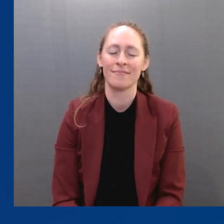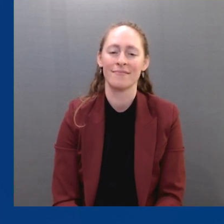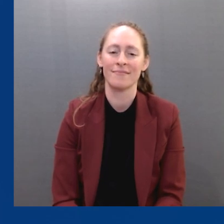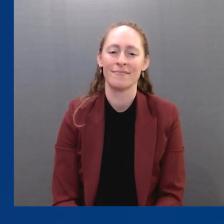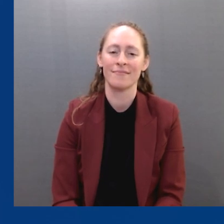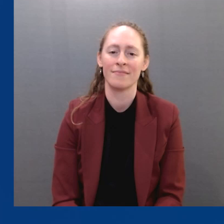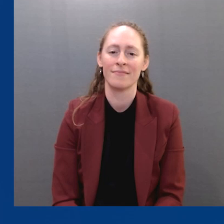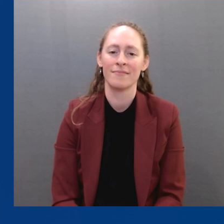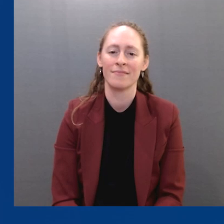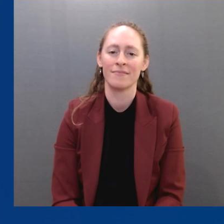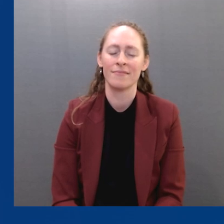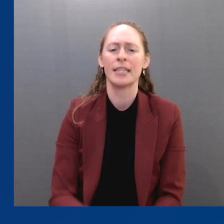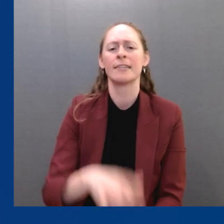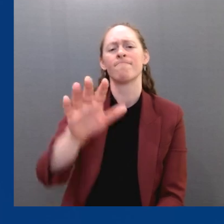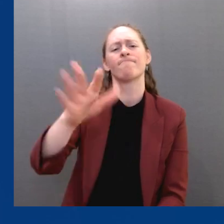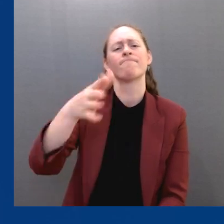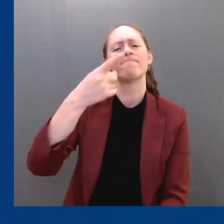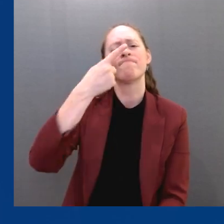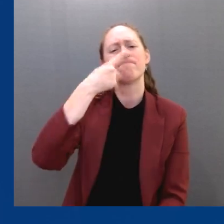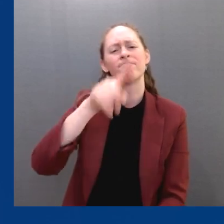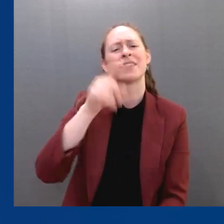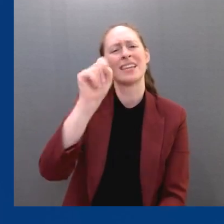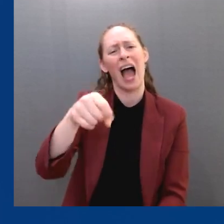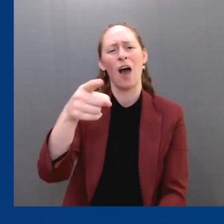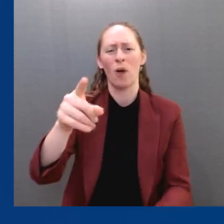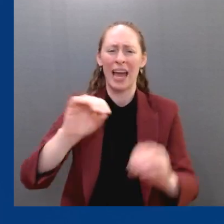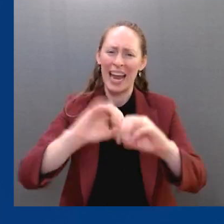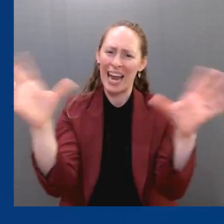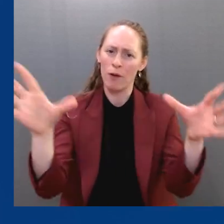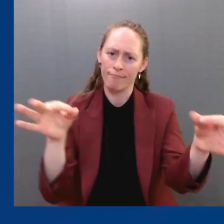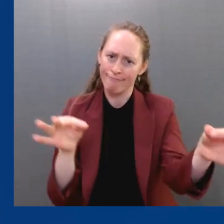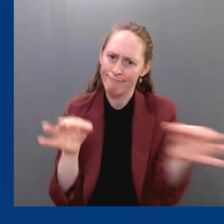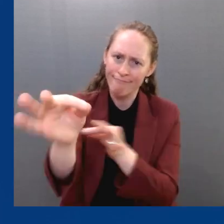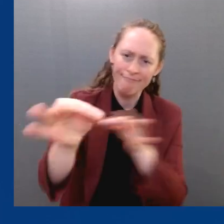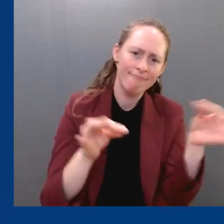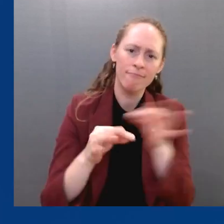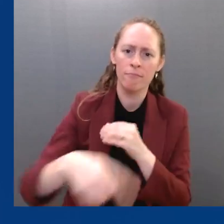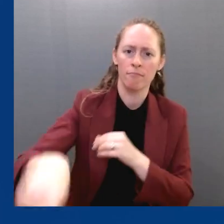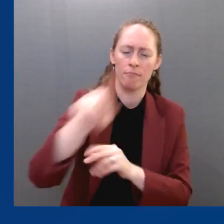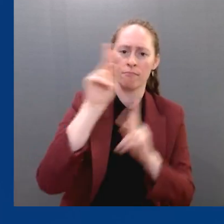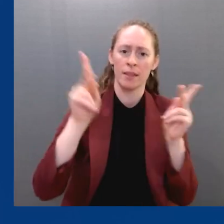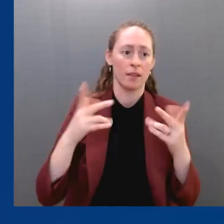who have gotten covered in all of this discussion of being up to date on your booster shots